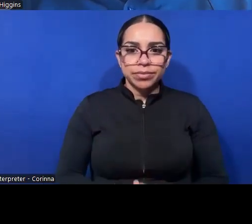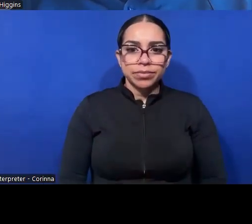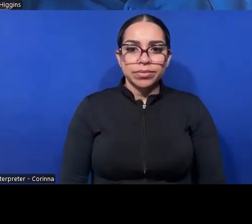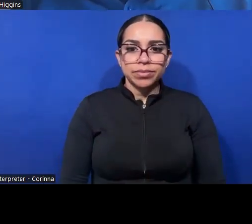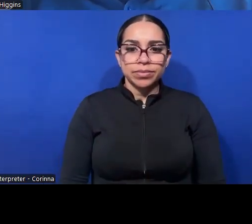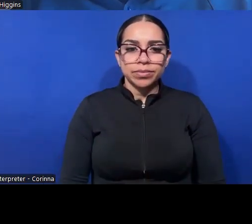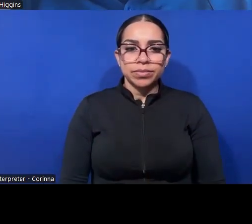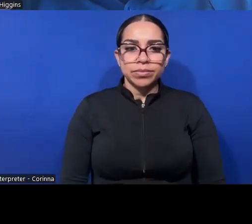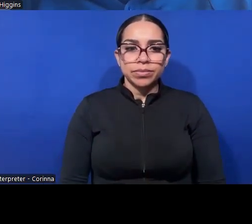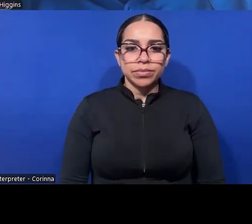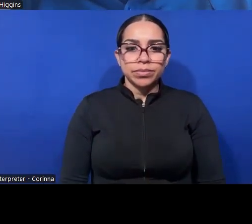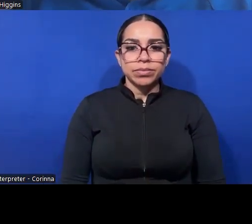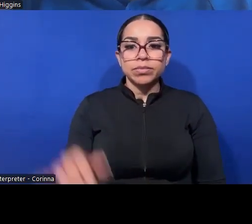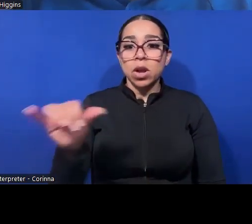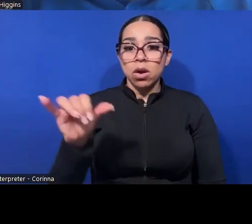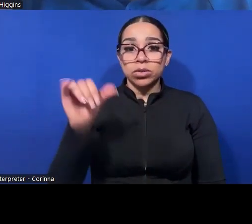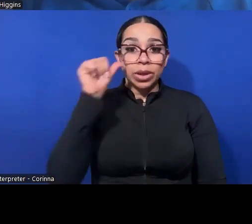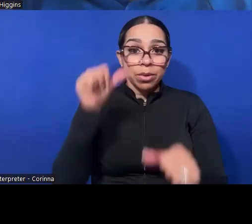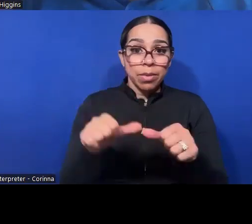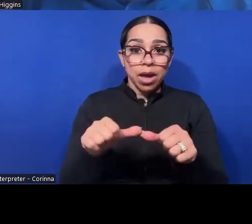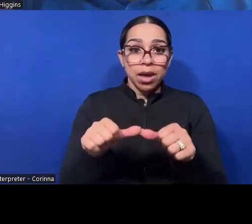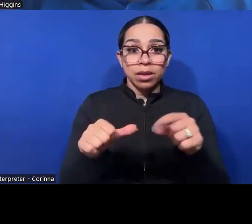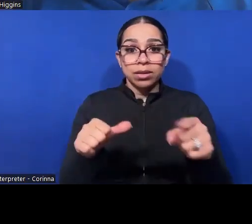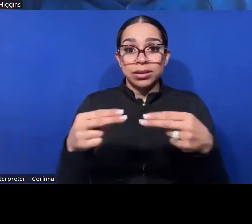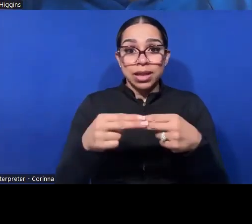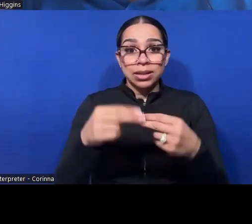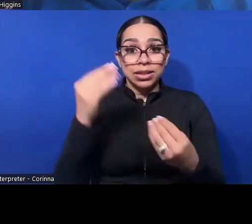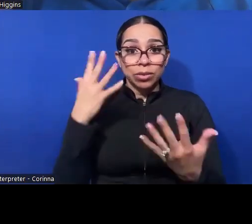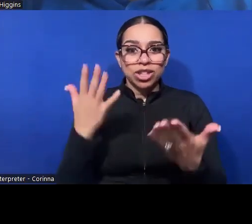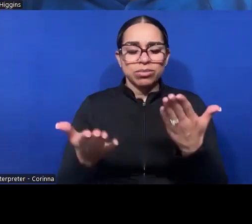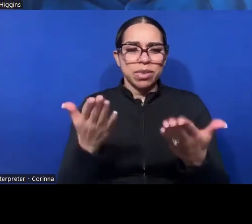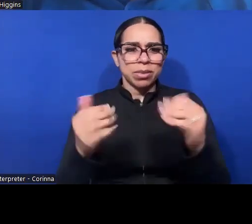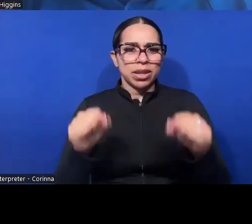Also, keep in mind that the information in these slides could become out of date.